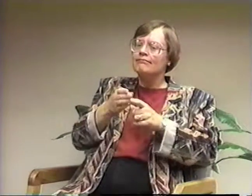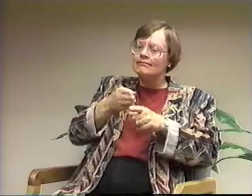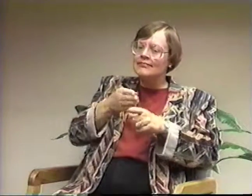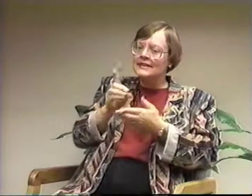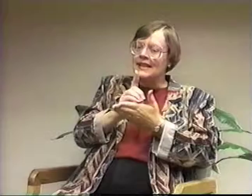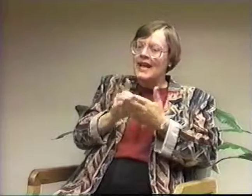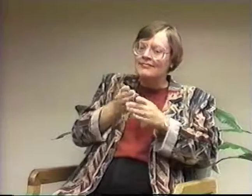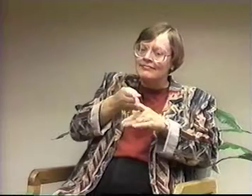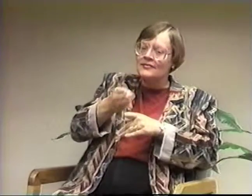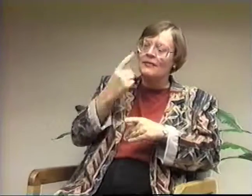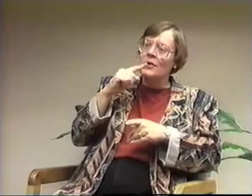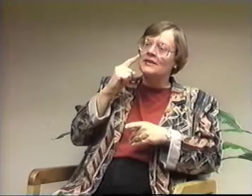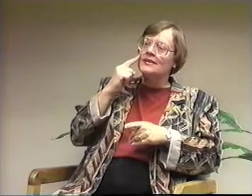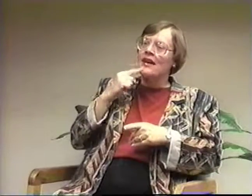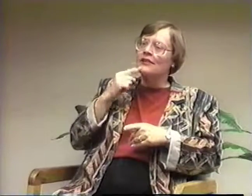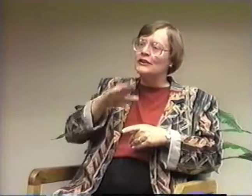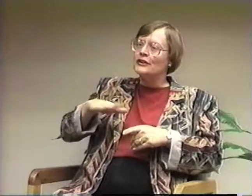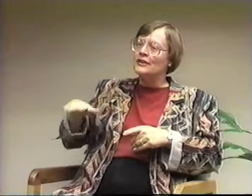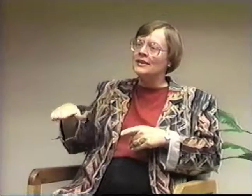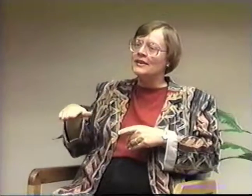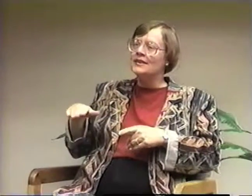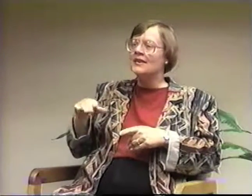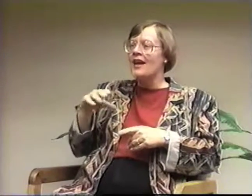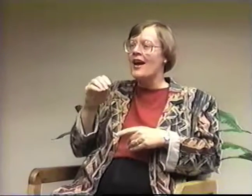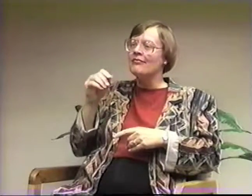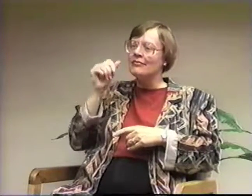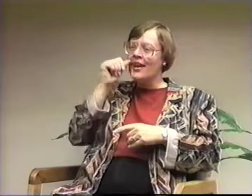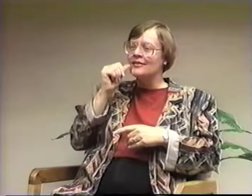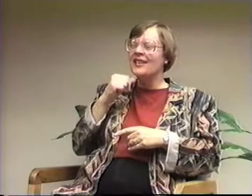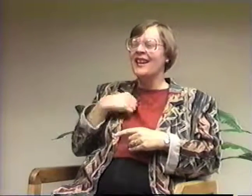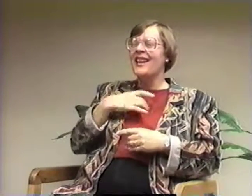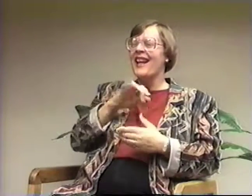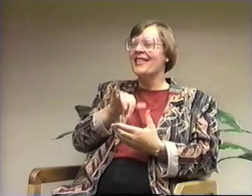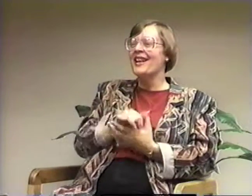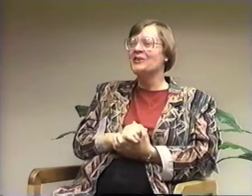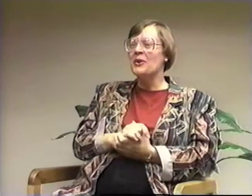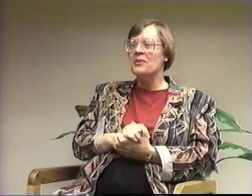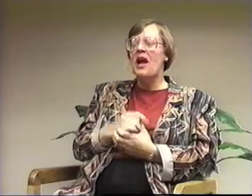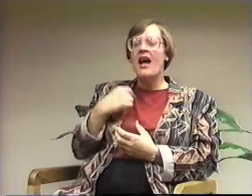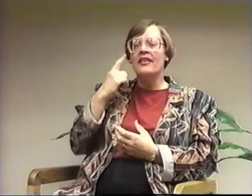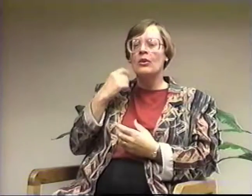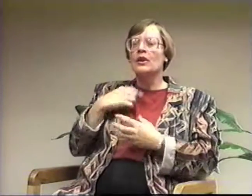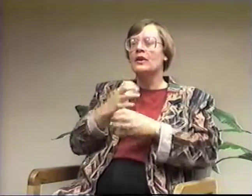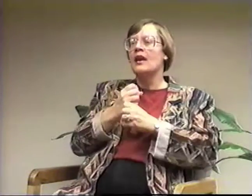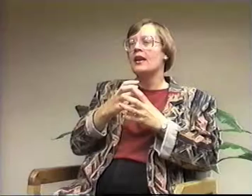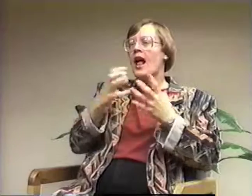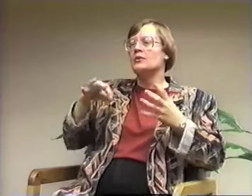I really enjoyed going to Deaf school that was specifically designed for Deaf children and adults. I liked that.